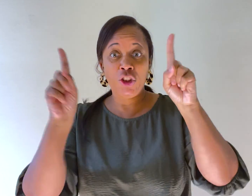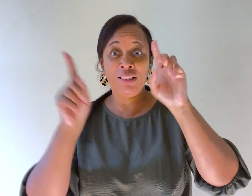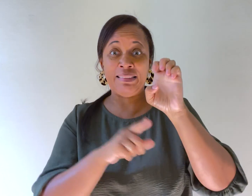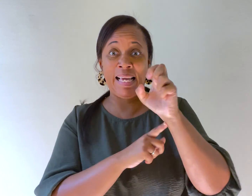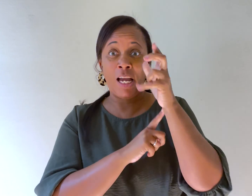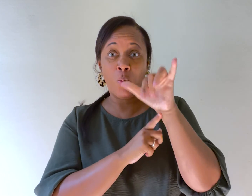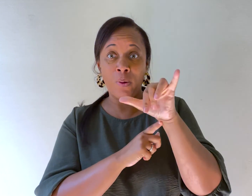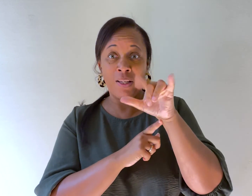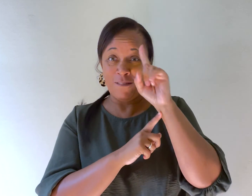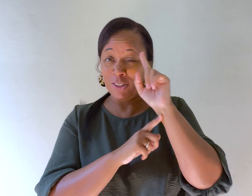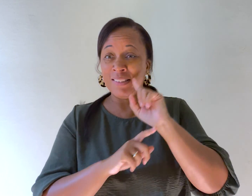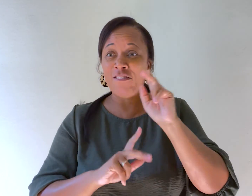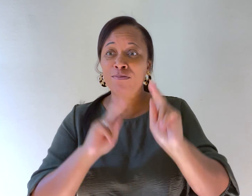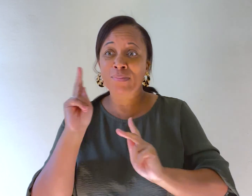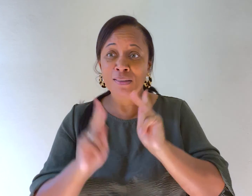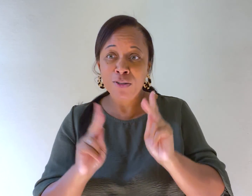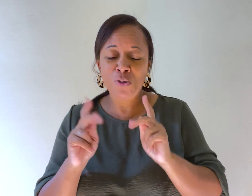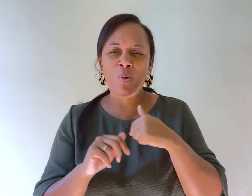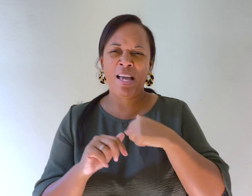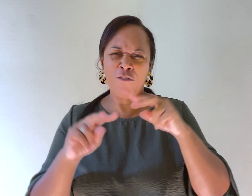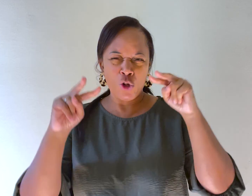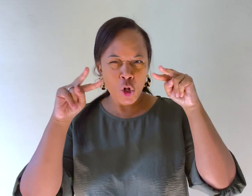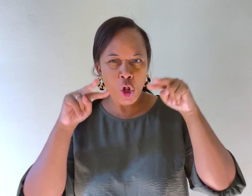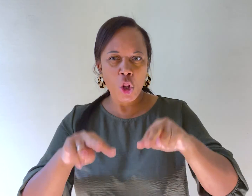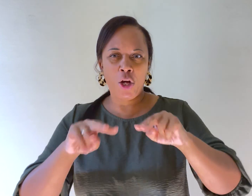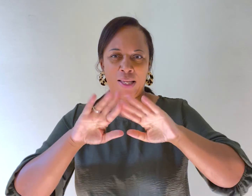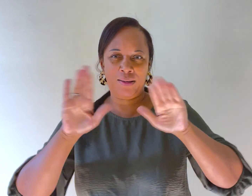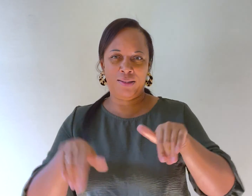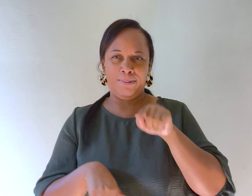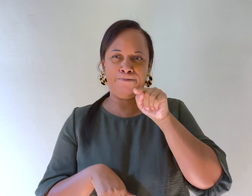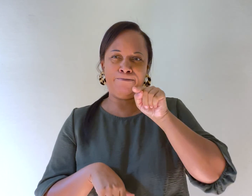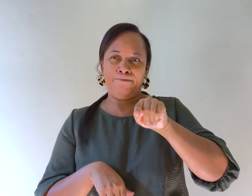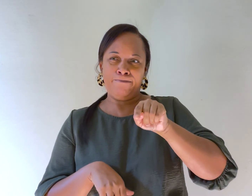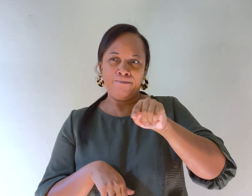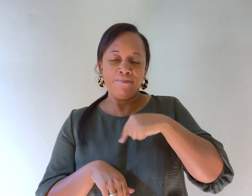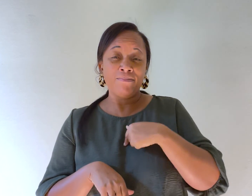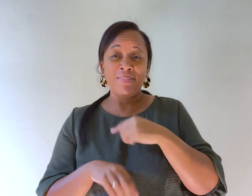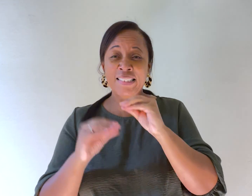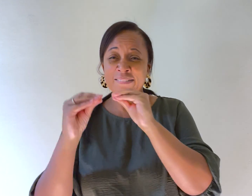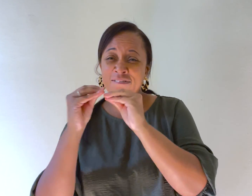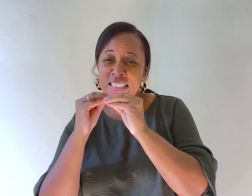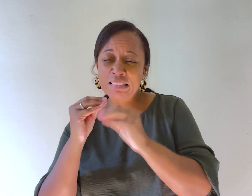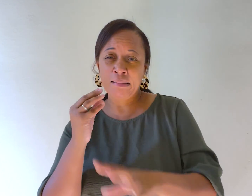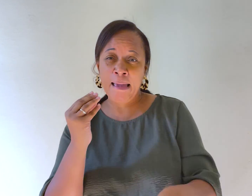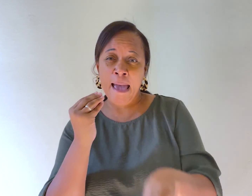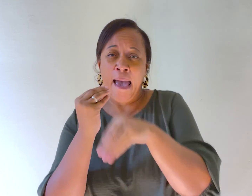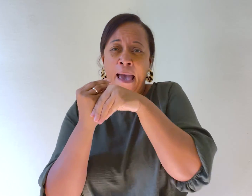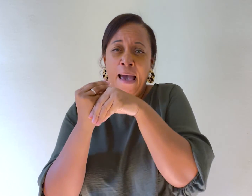To truly achieve equity for deaf people, we have to look at the system.